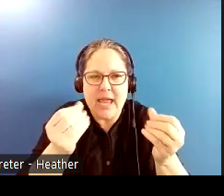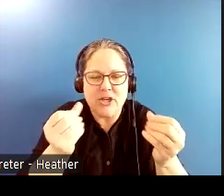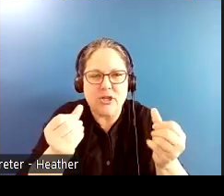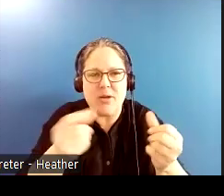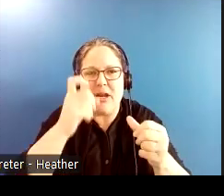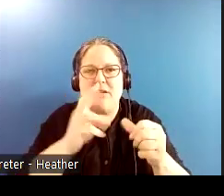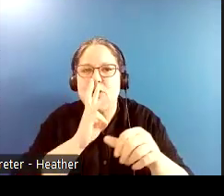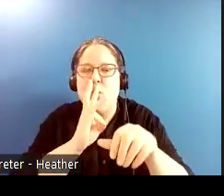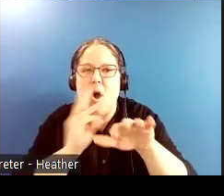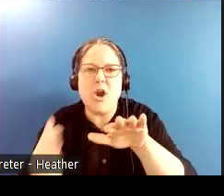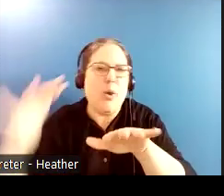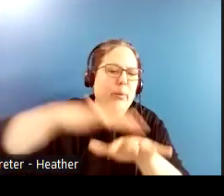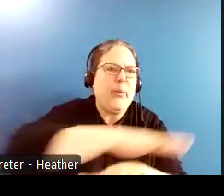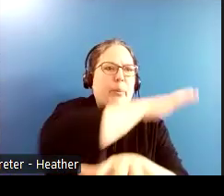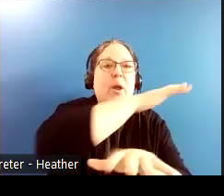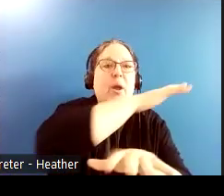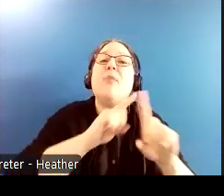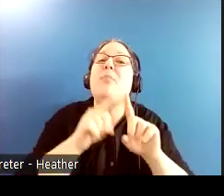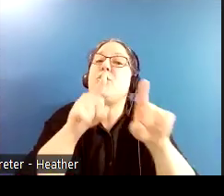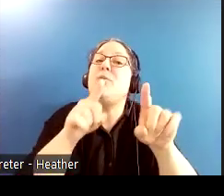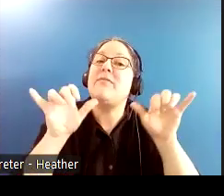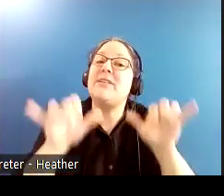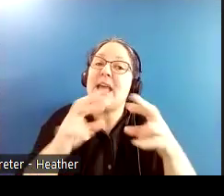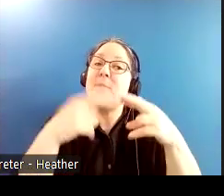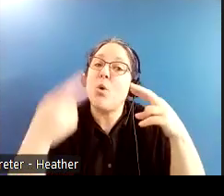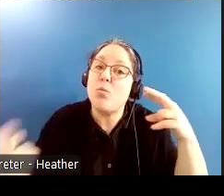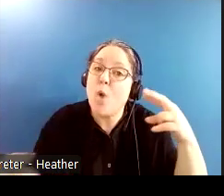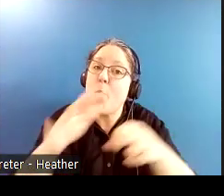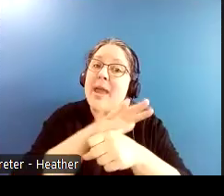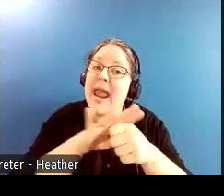away. Um but you would get the same amount of land in roughly the same the same location,